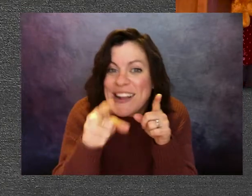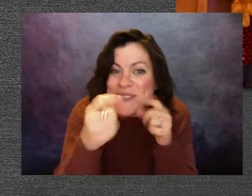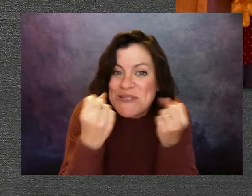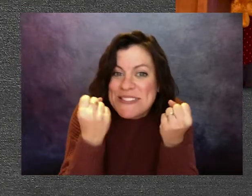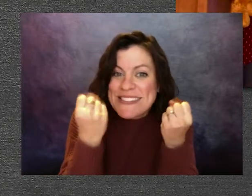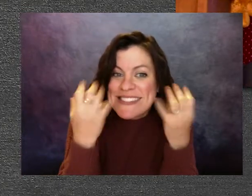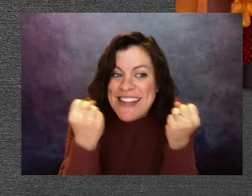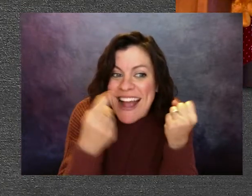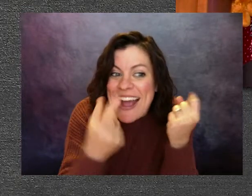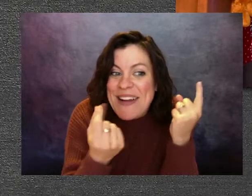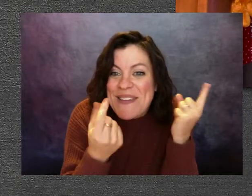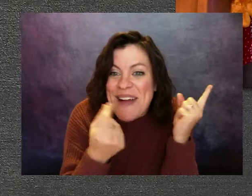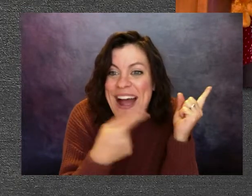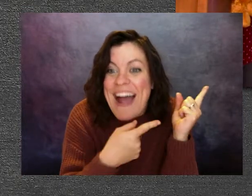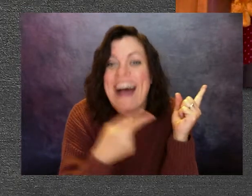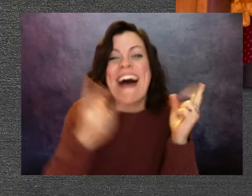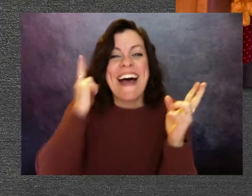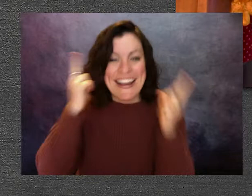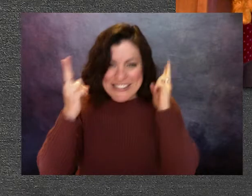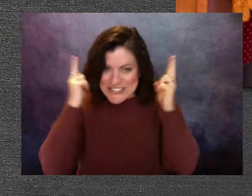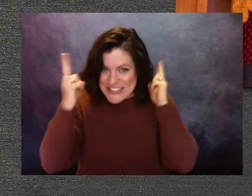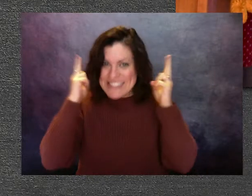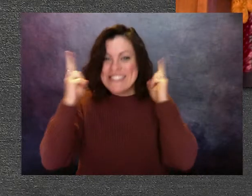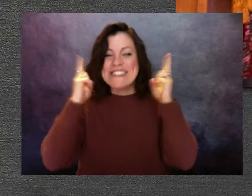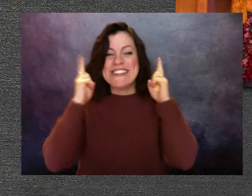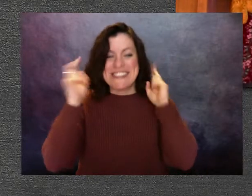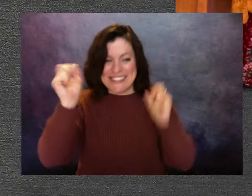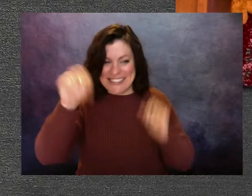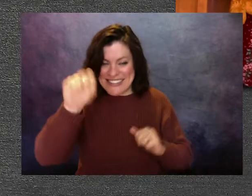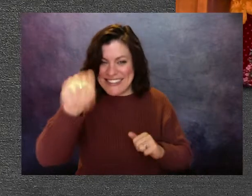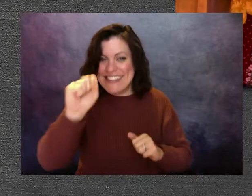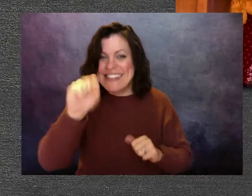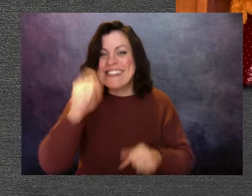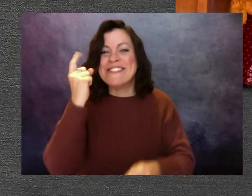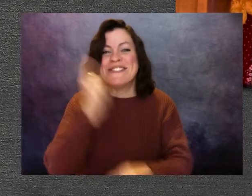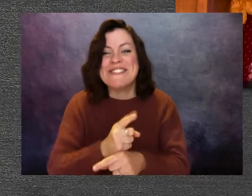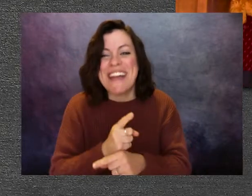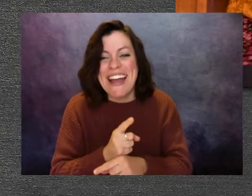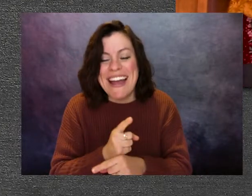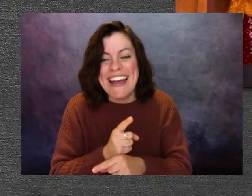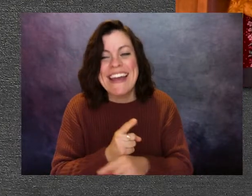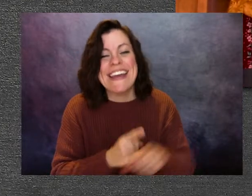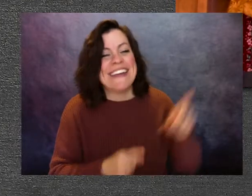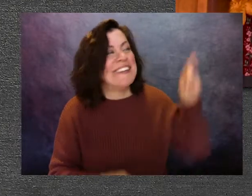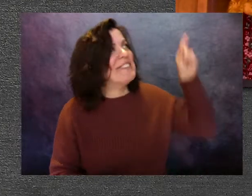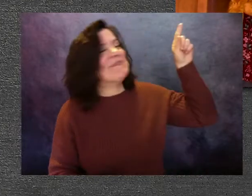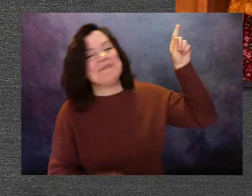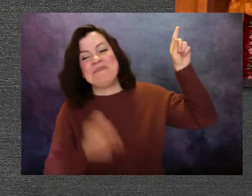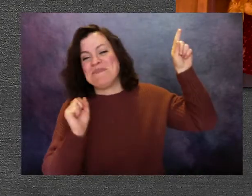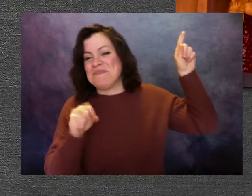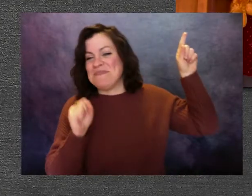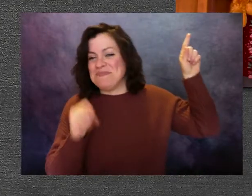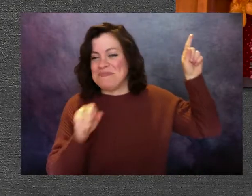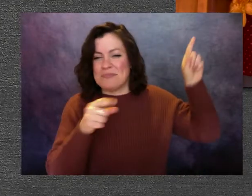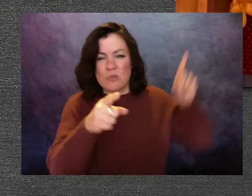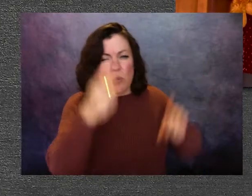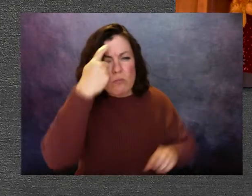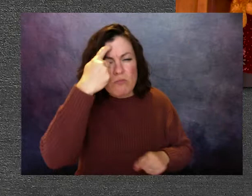Let's see. Did you guess Hairdresser Awesome job. Kiss your brain. Say good job brain